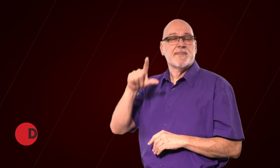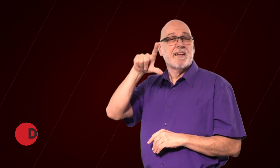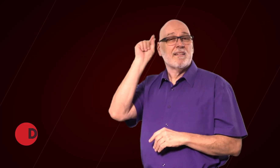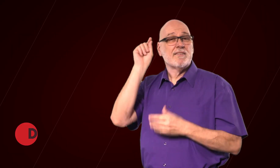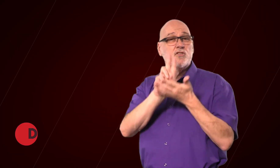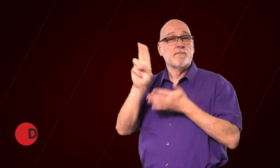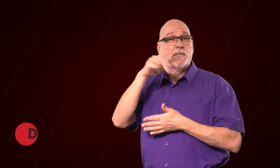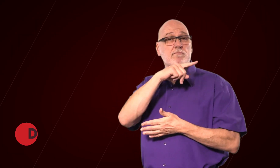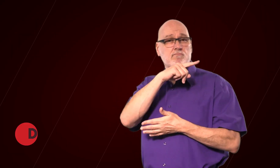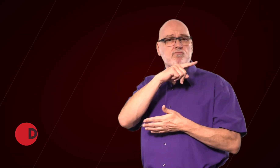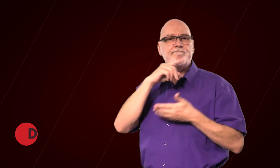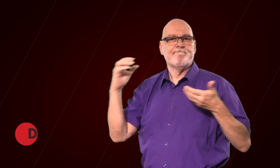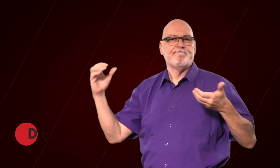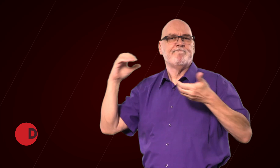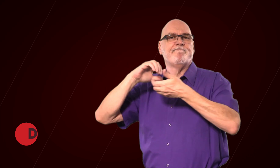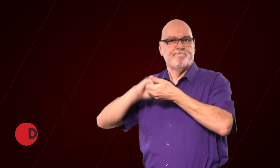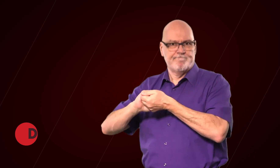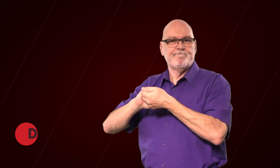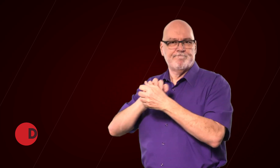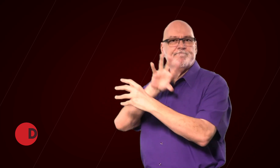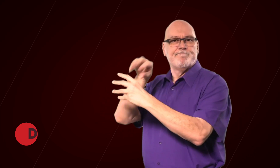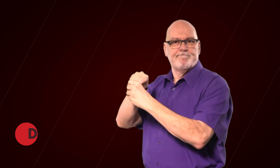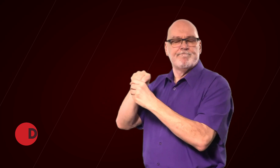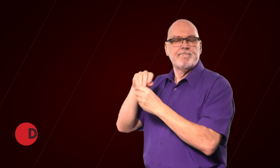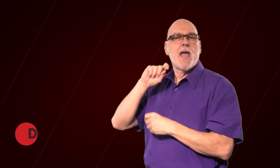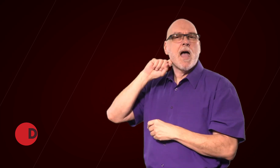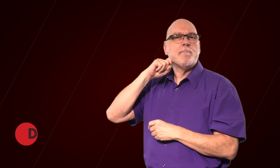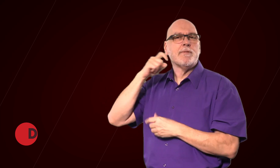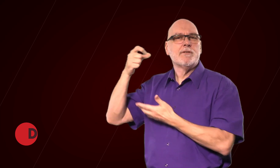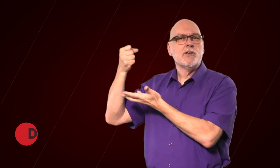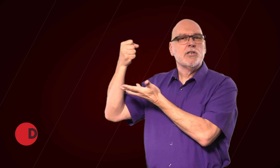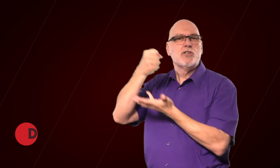[Anselmo]: Gallaudet University also participates in an Apple